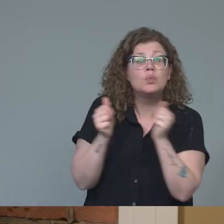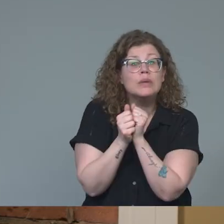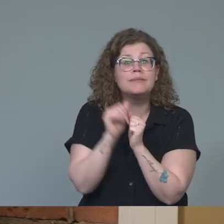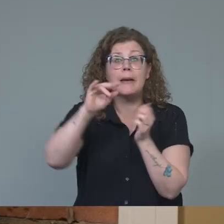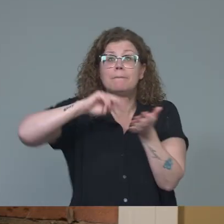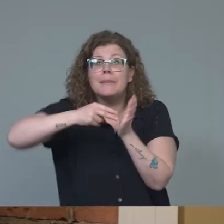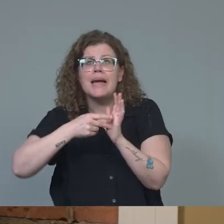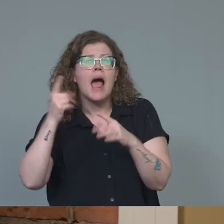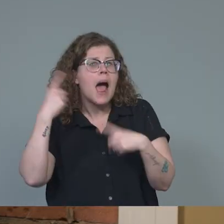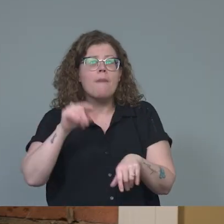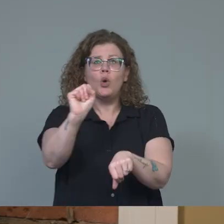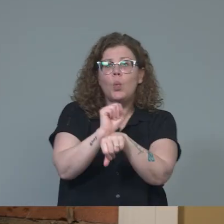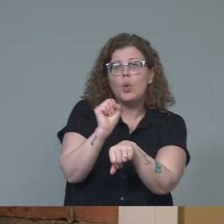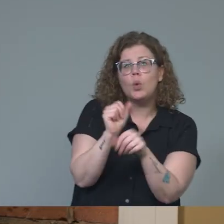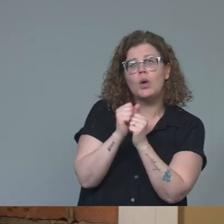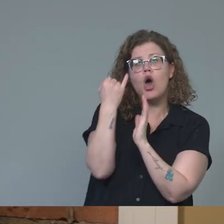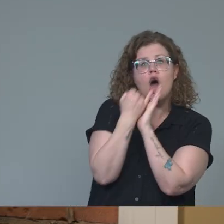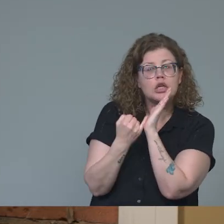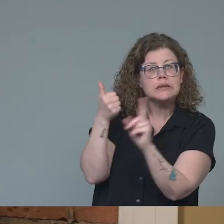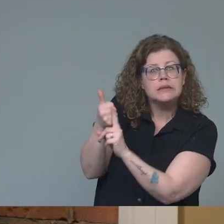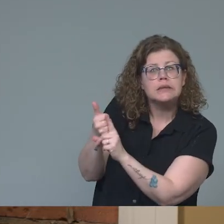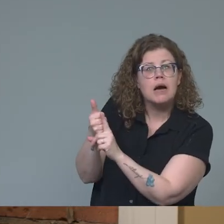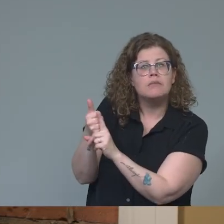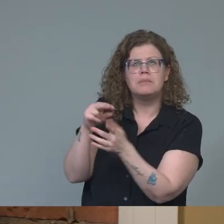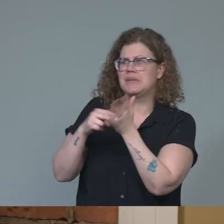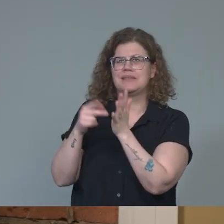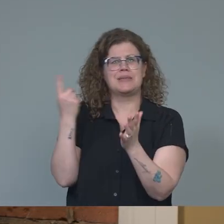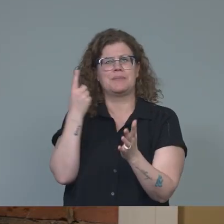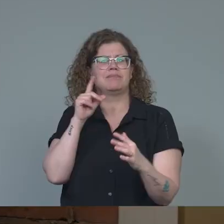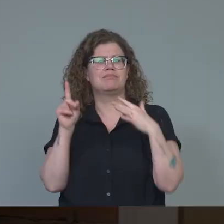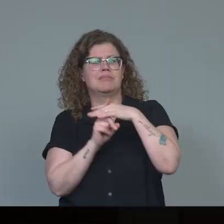who are assisting in the creation and development of the idea itself.